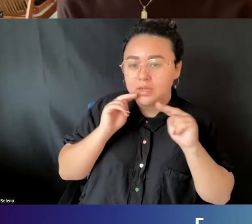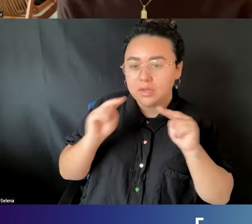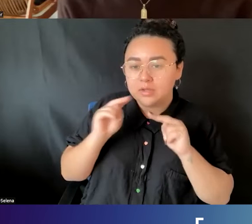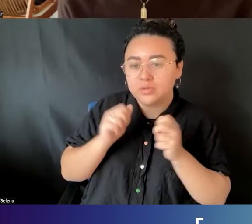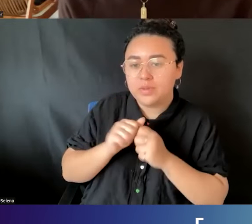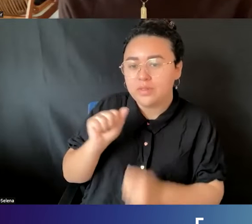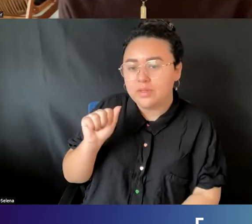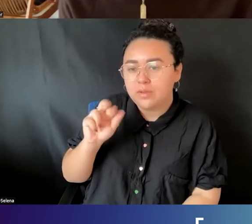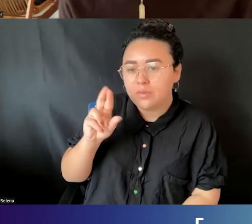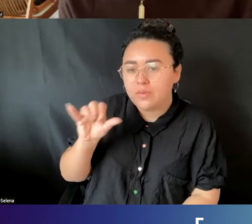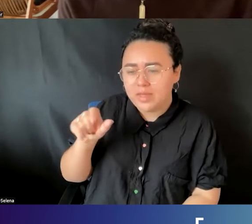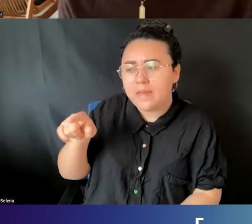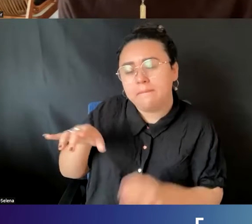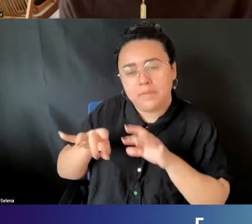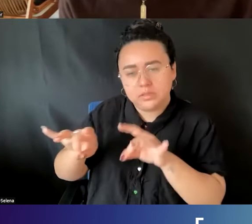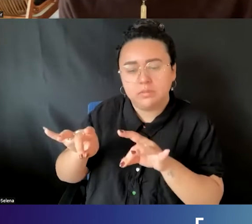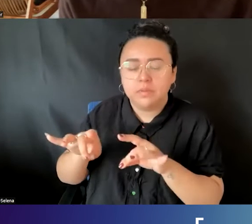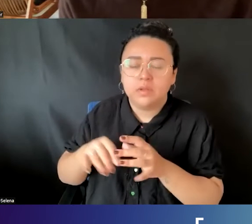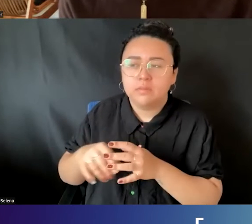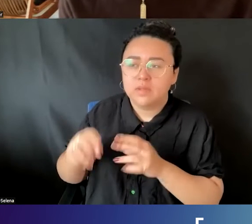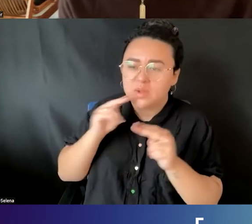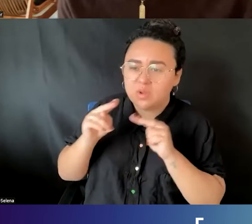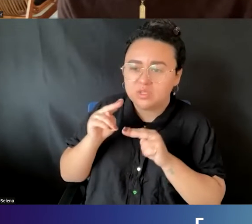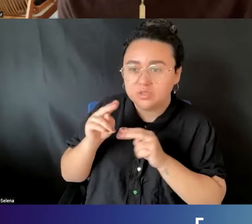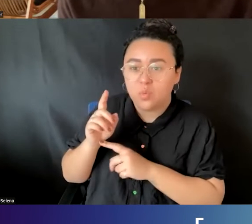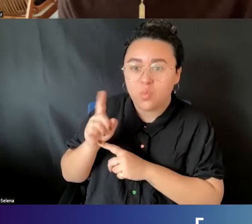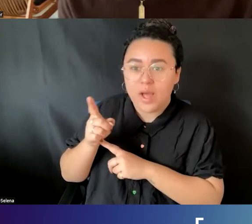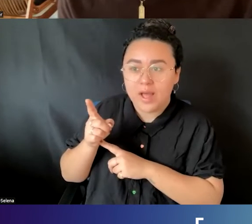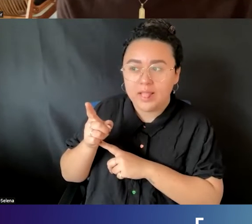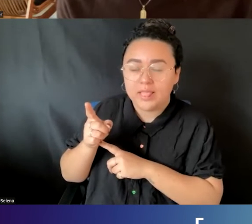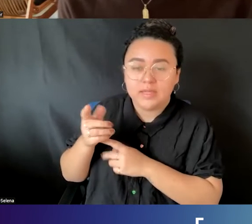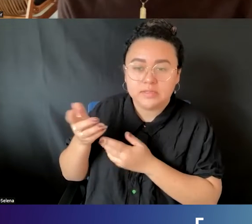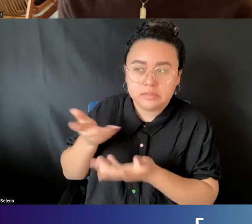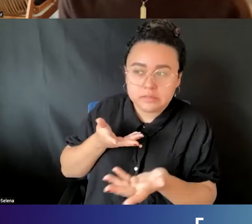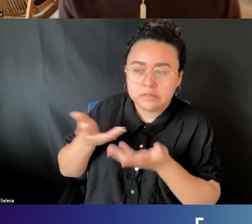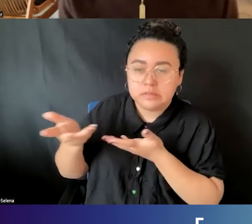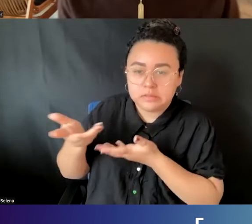who ended up acquiring it like they went on for a while because we were really we wanted to make sure that even with